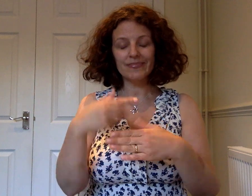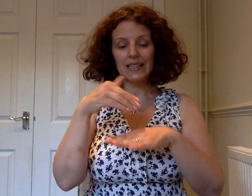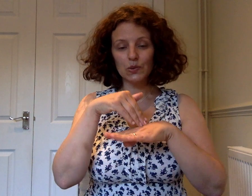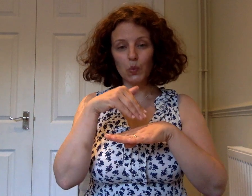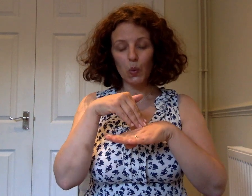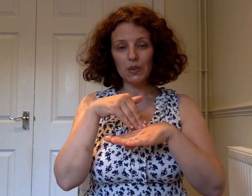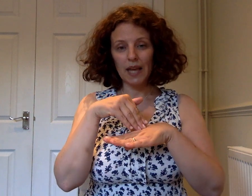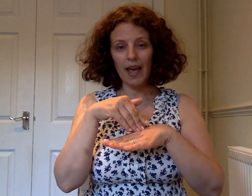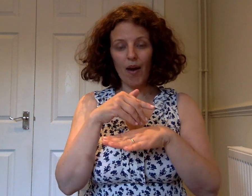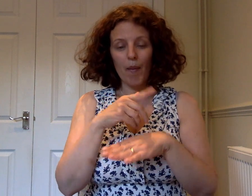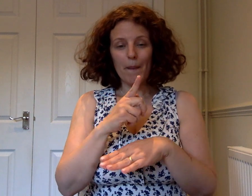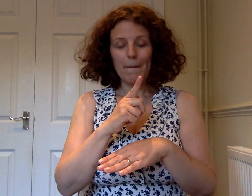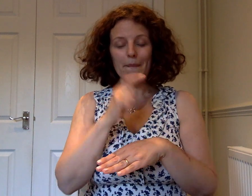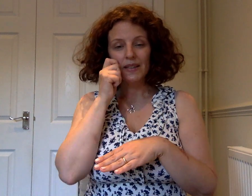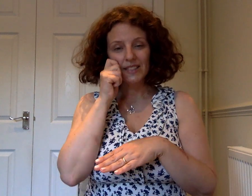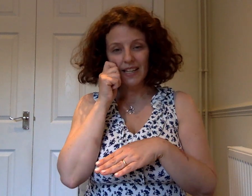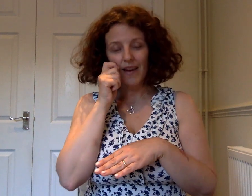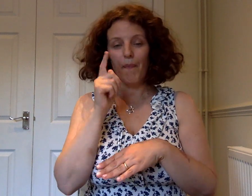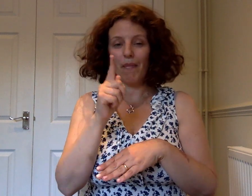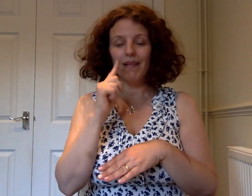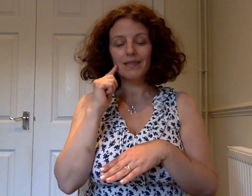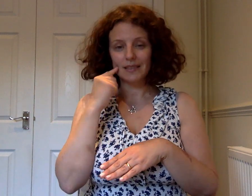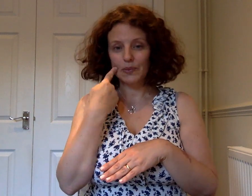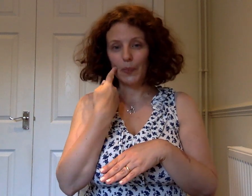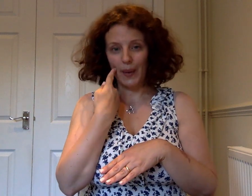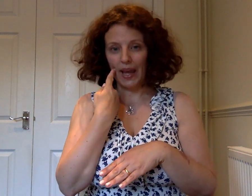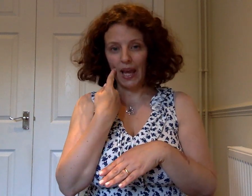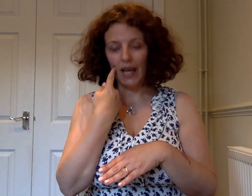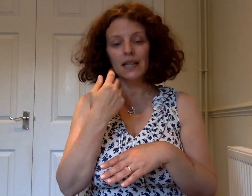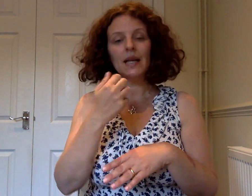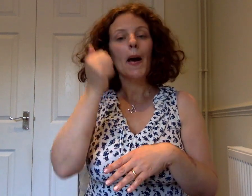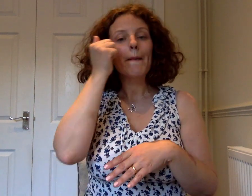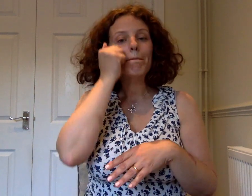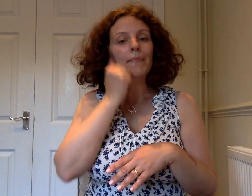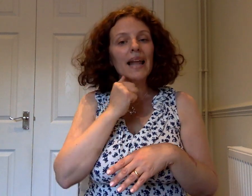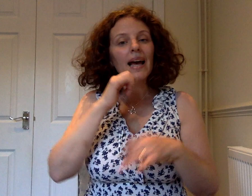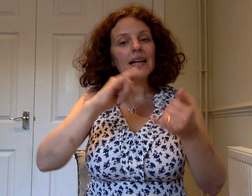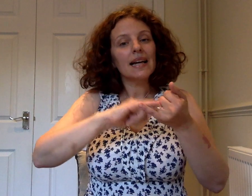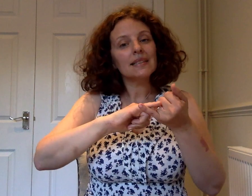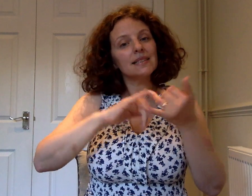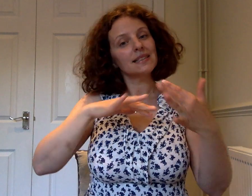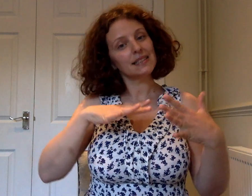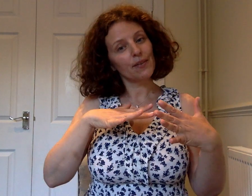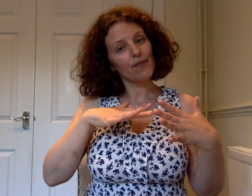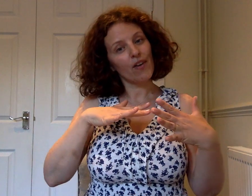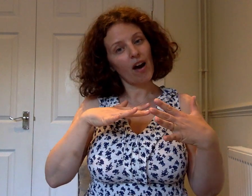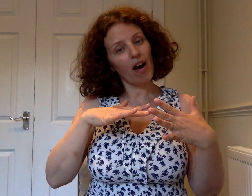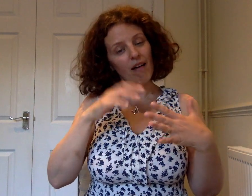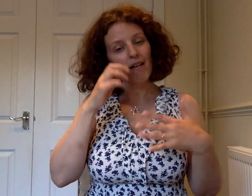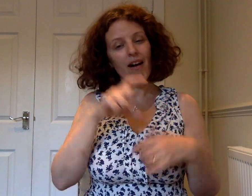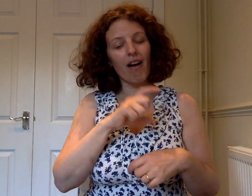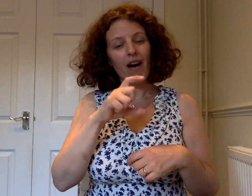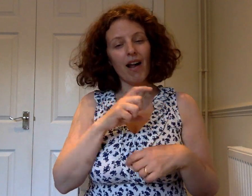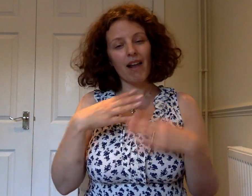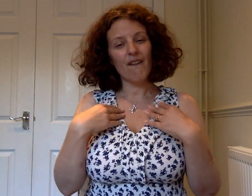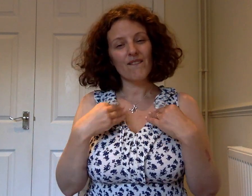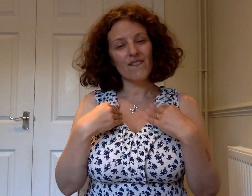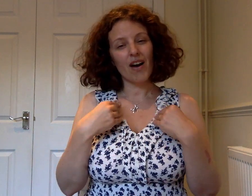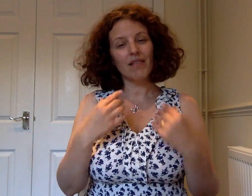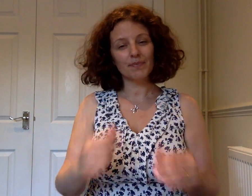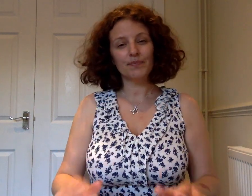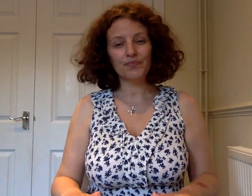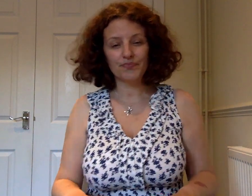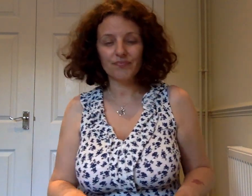He's naughty, cheeky but sweet. His fur is black and silver.